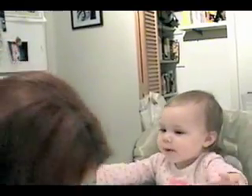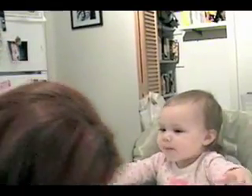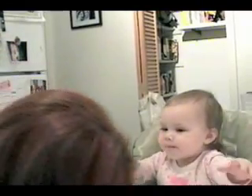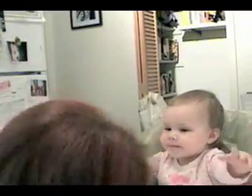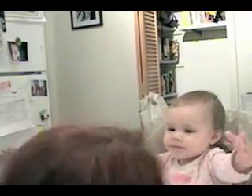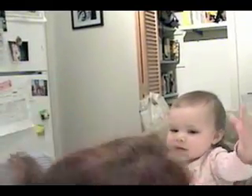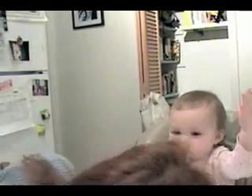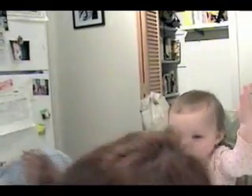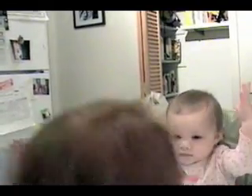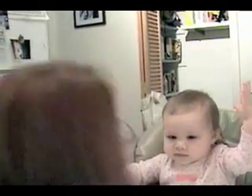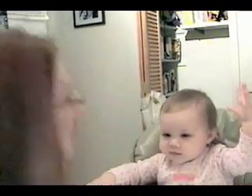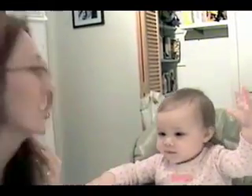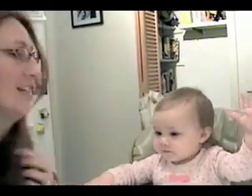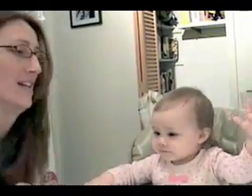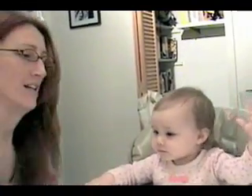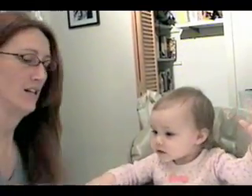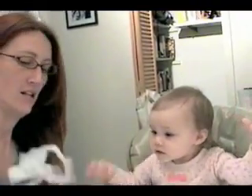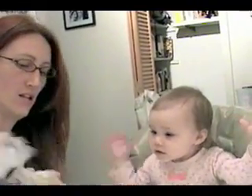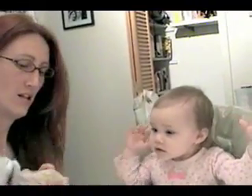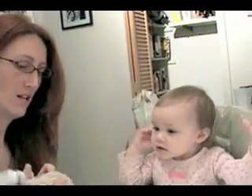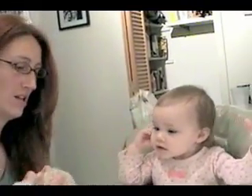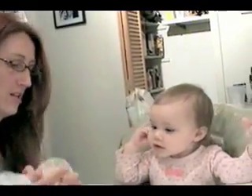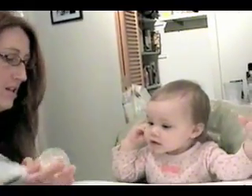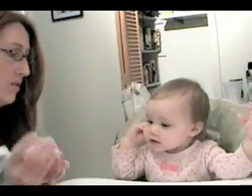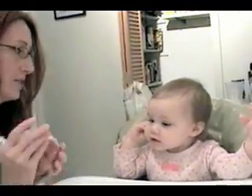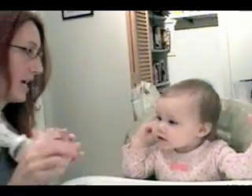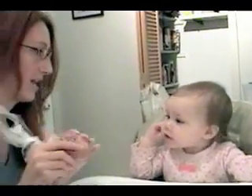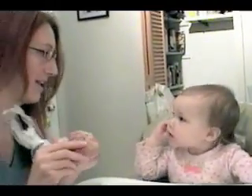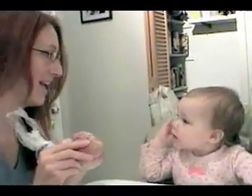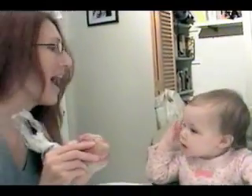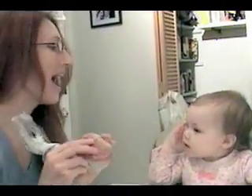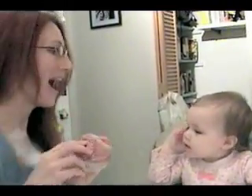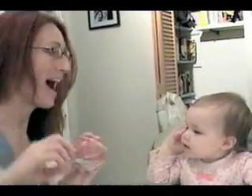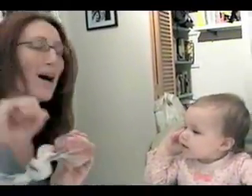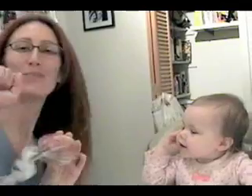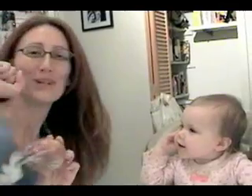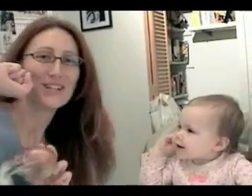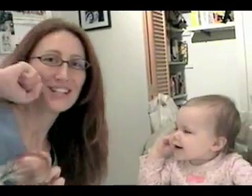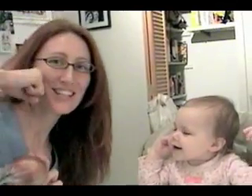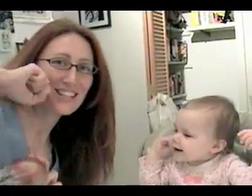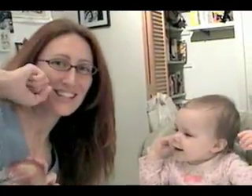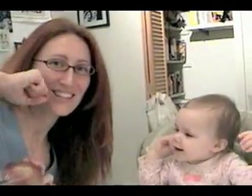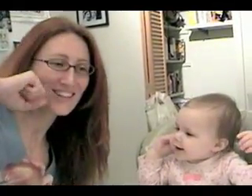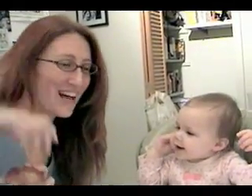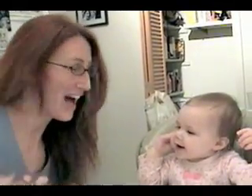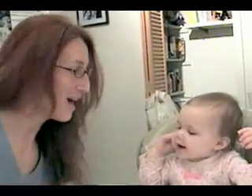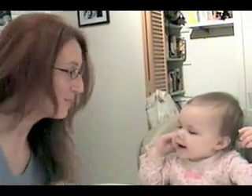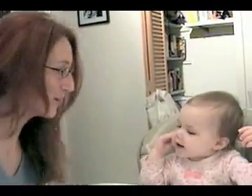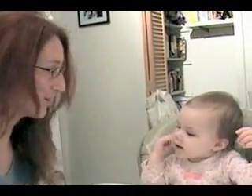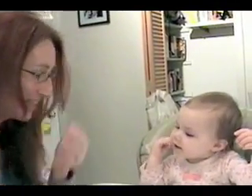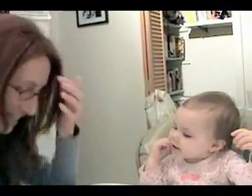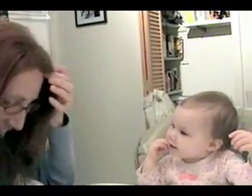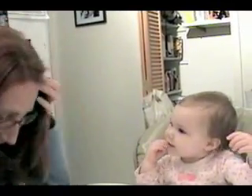And Fireese whats this? Apple, good girl! apple!